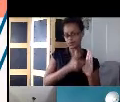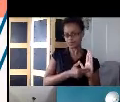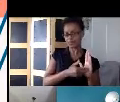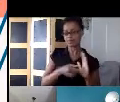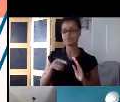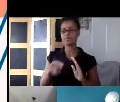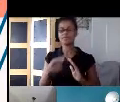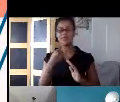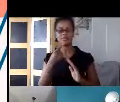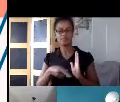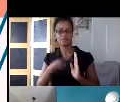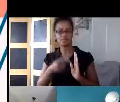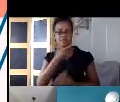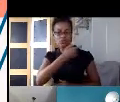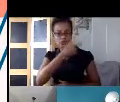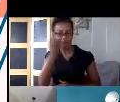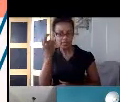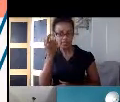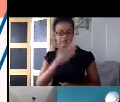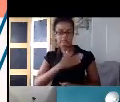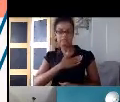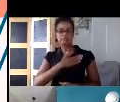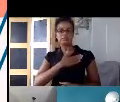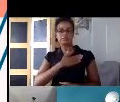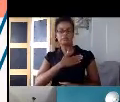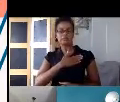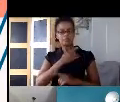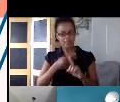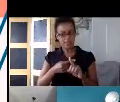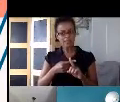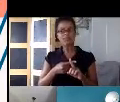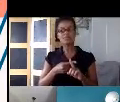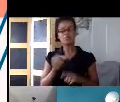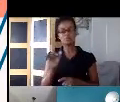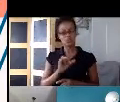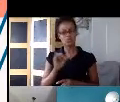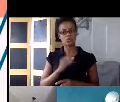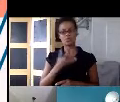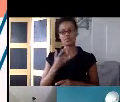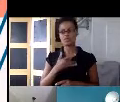but also very healing space to talk about racism, to talk about the impacts of race,